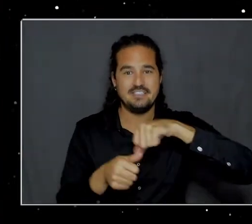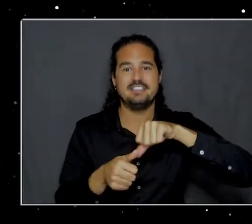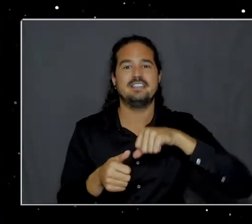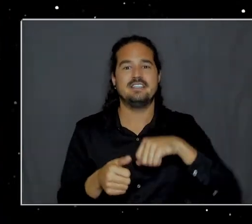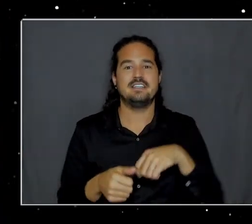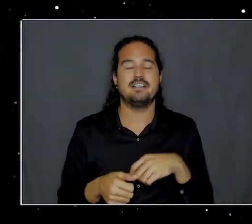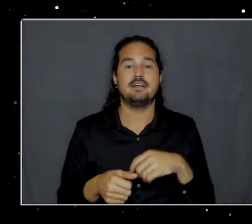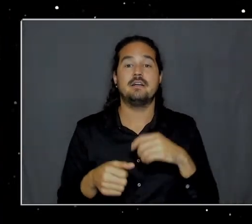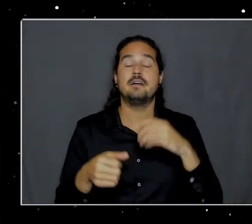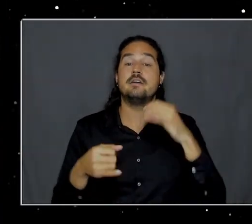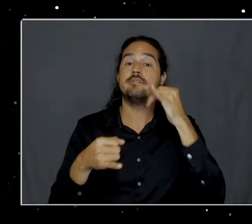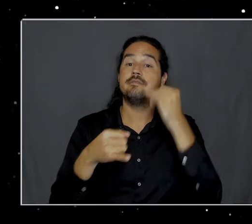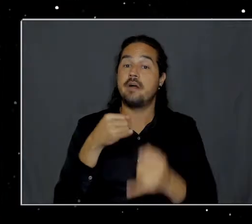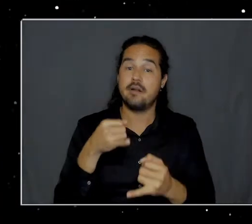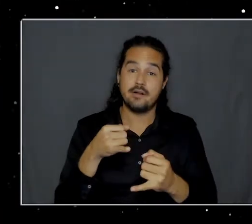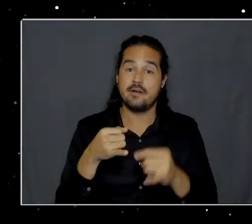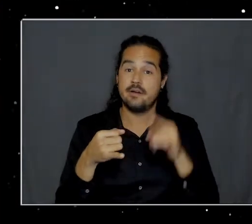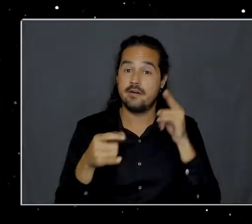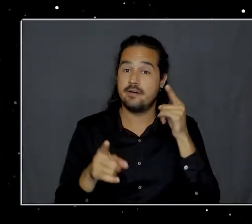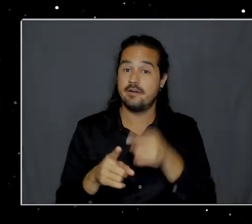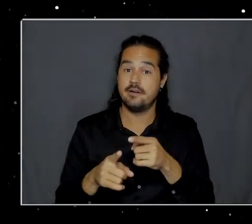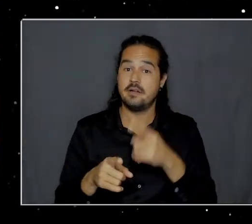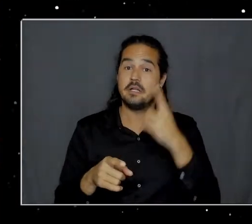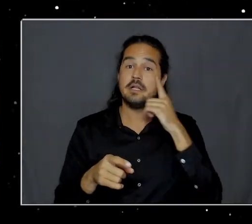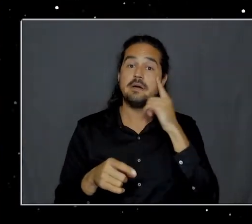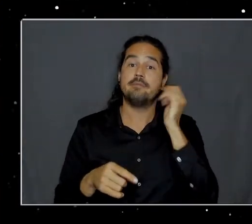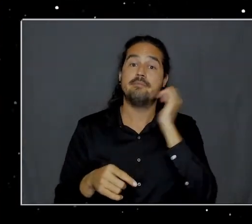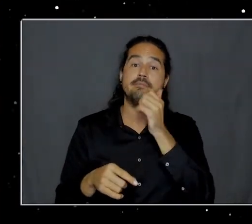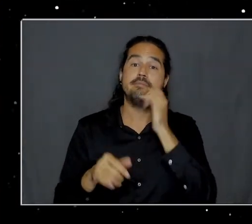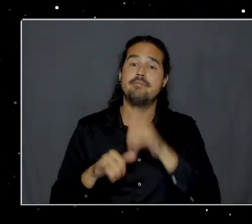ANOTHER.